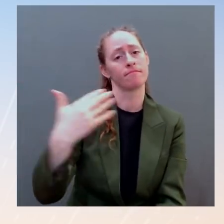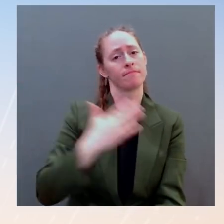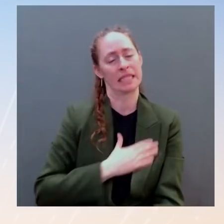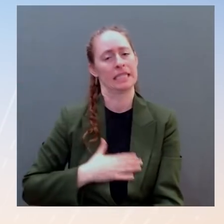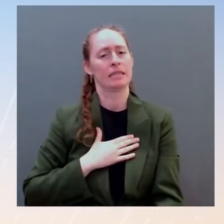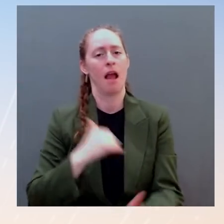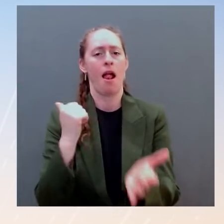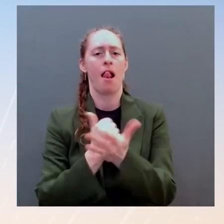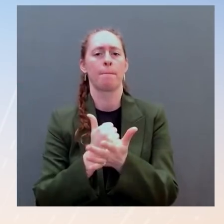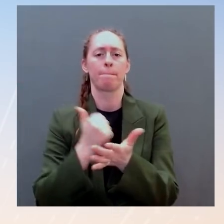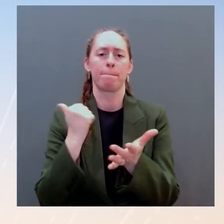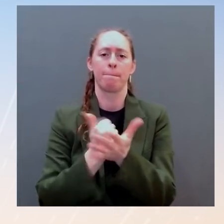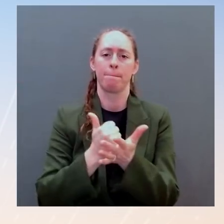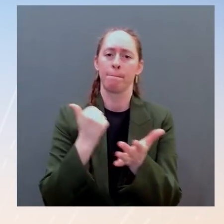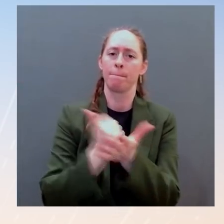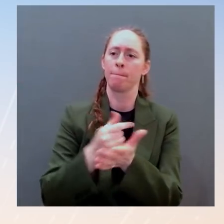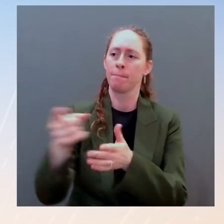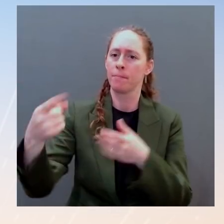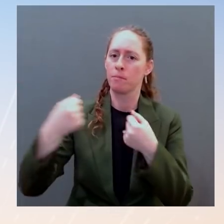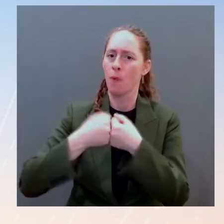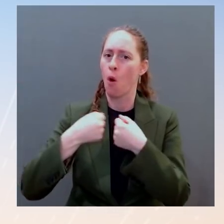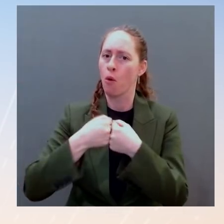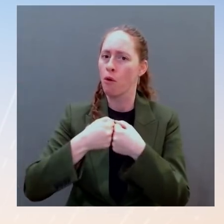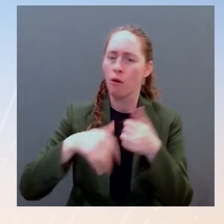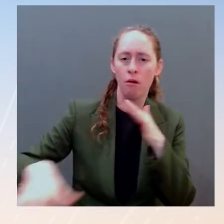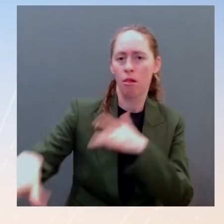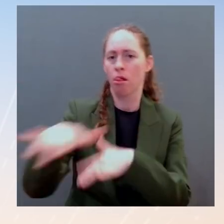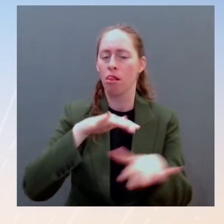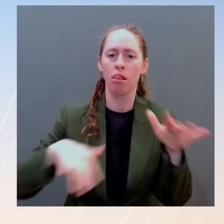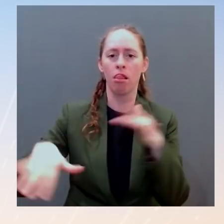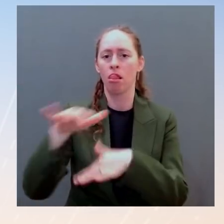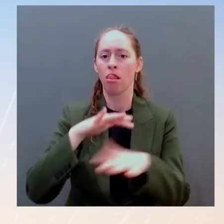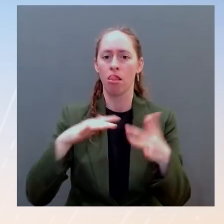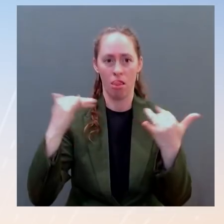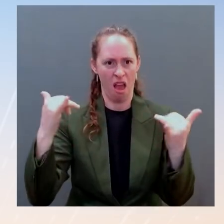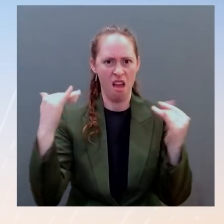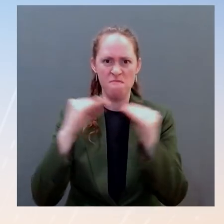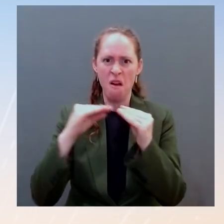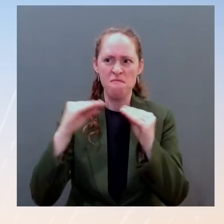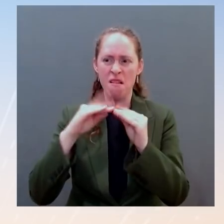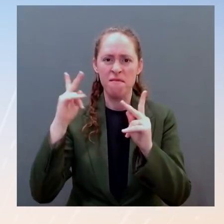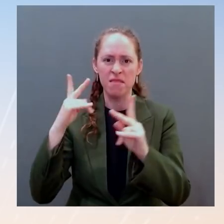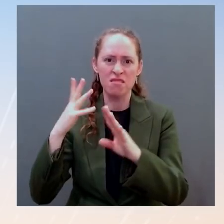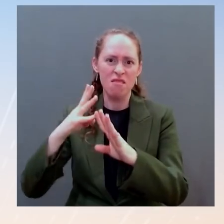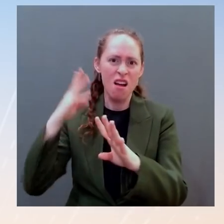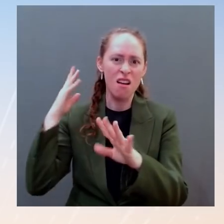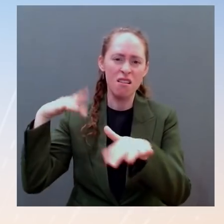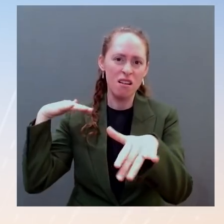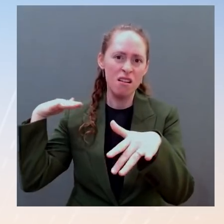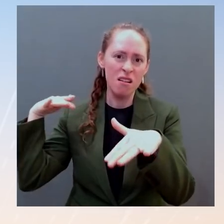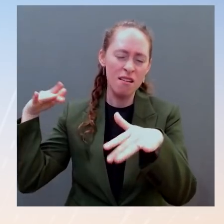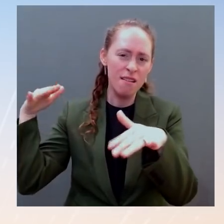who are now trying to deal with an influx of migrants that they know is going to only increase, as you just mentioned, after Title 42 is lifted.